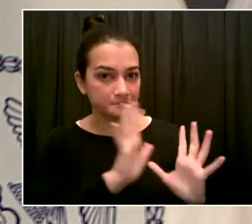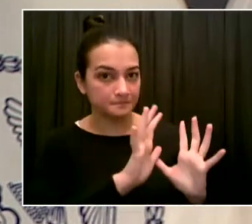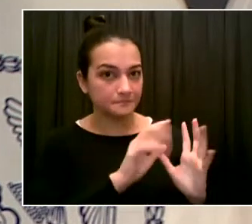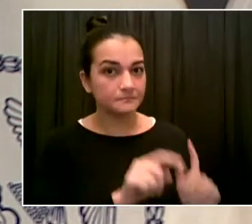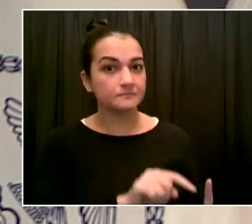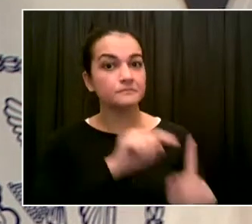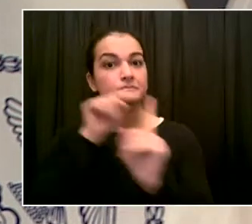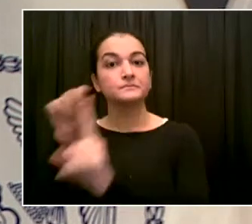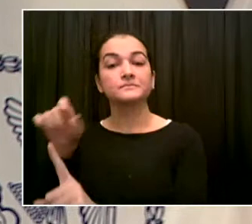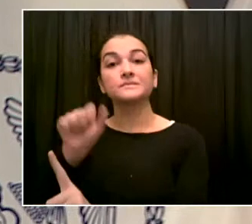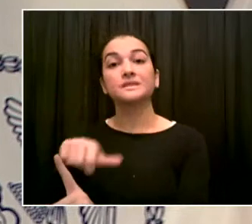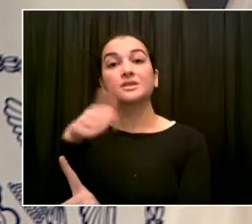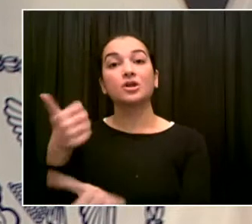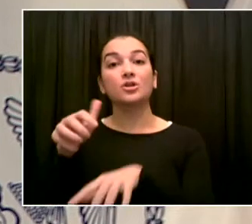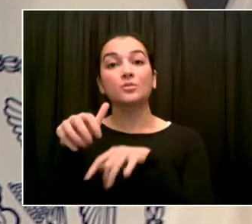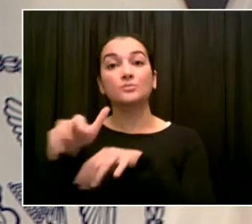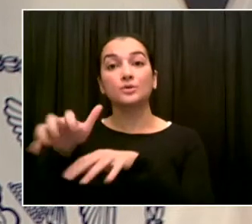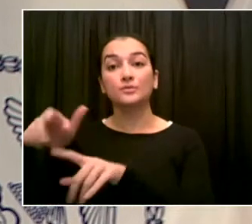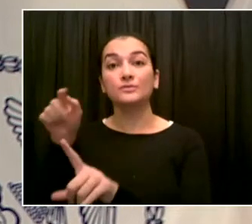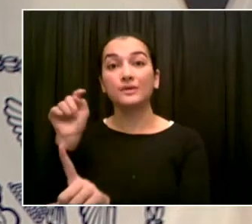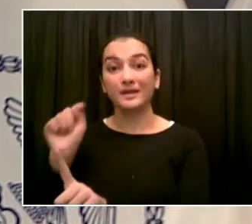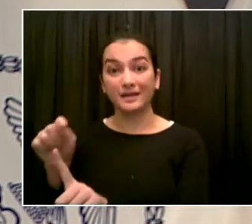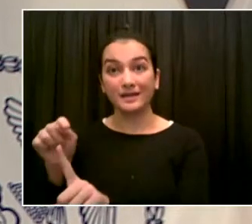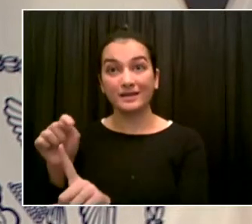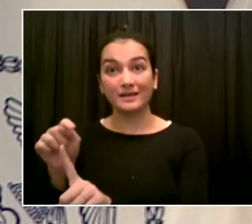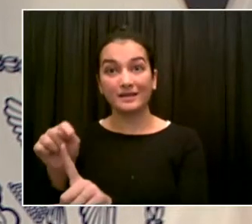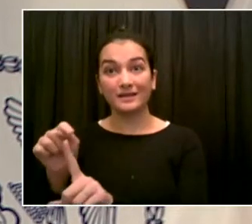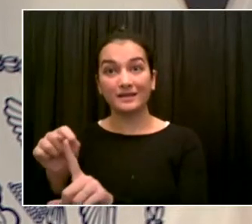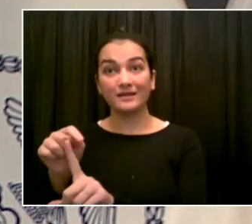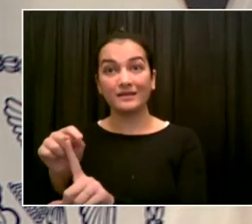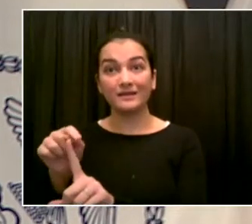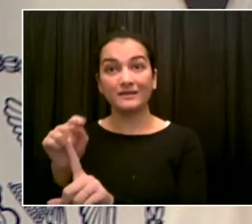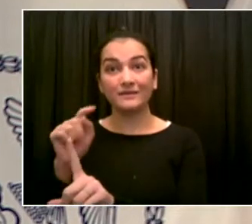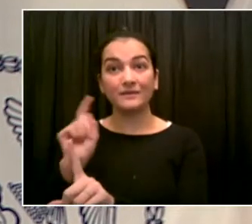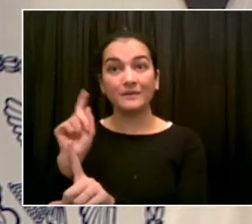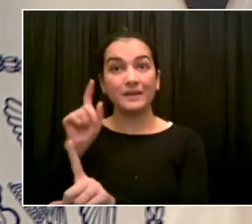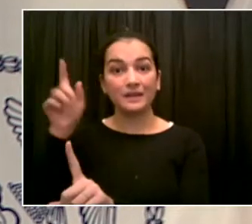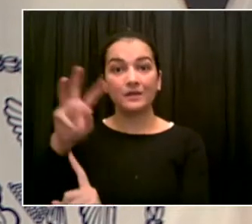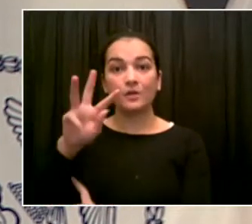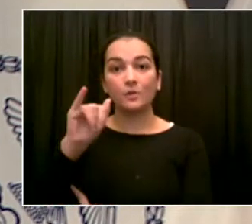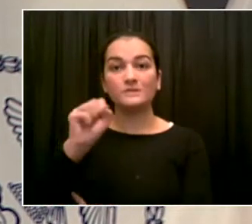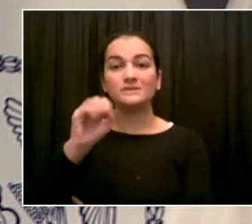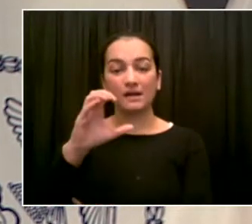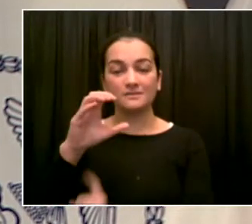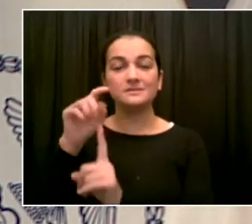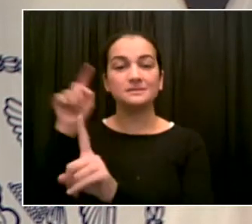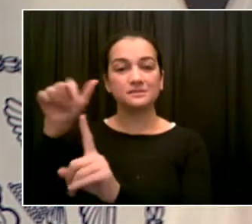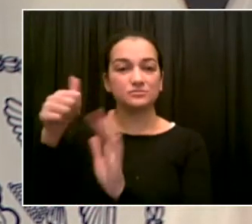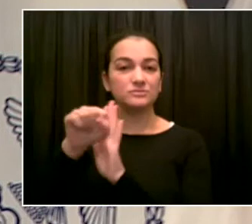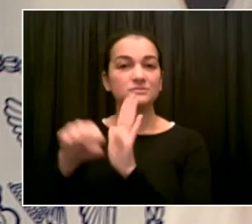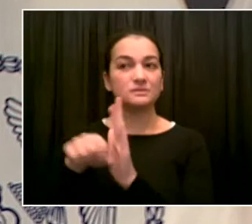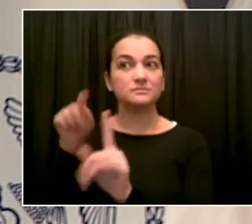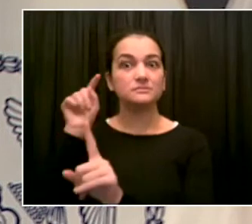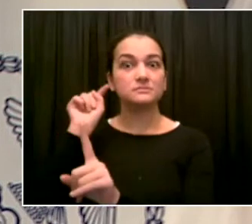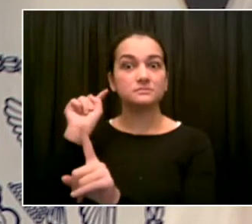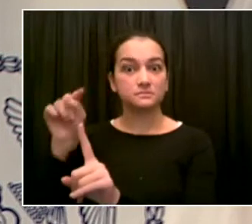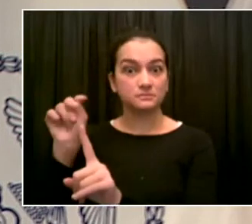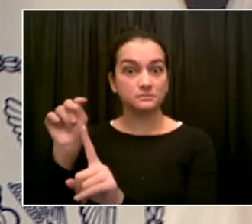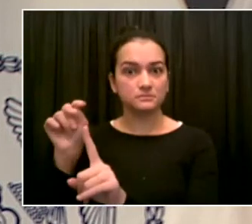FOR THIS YEAR?